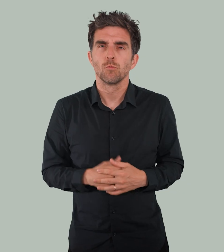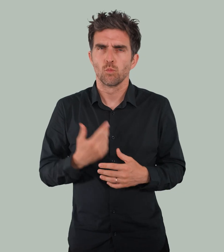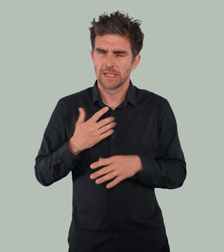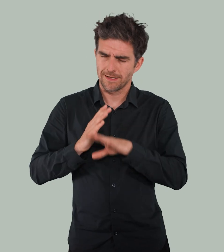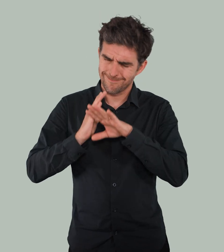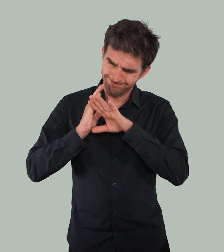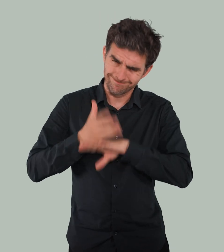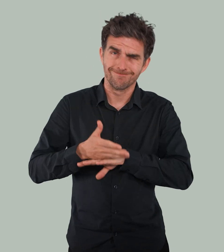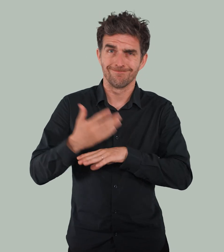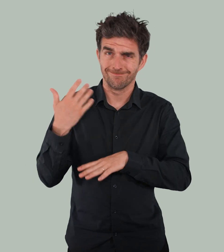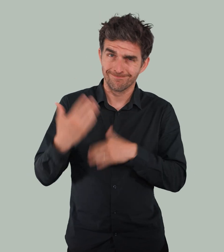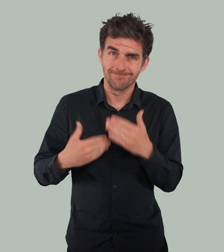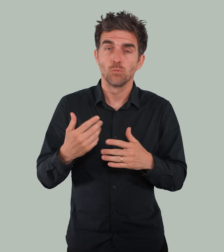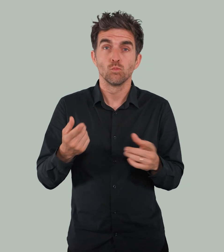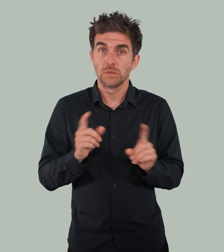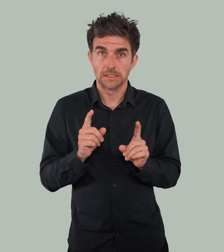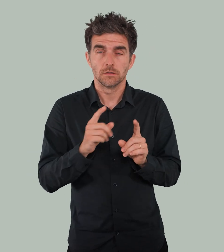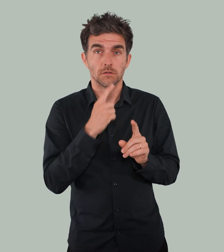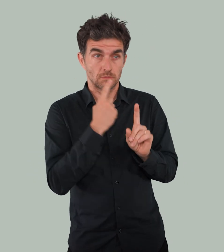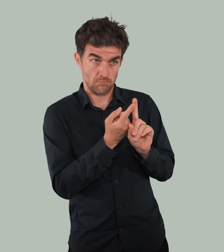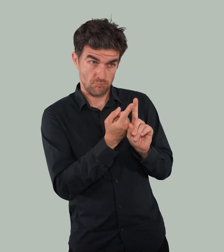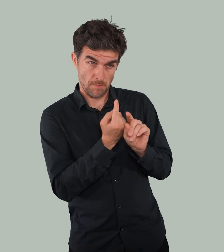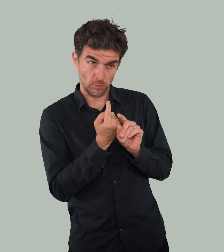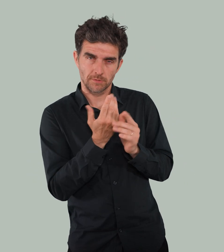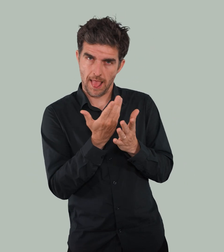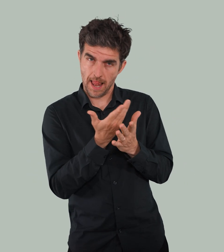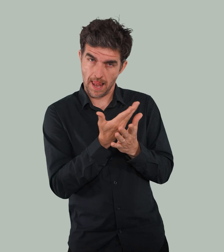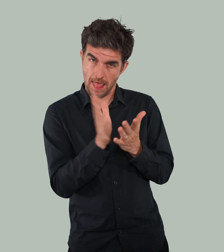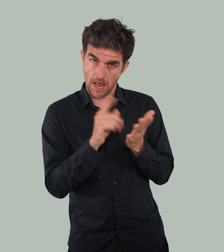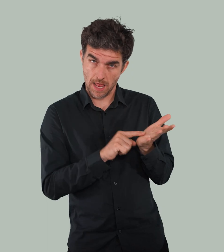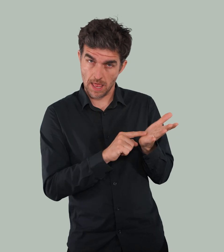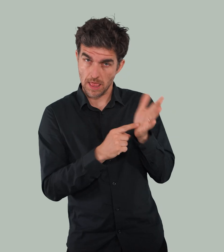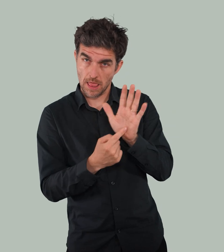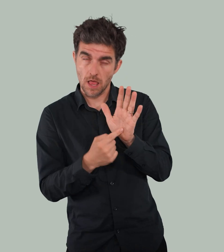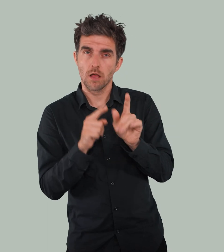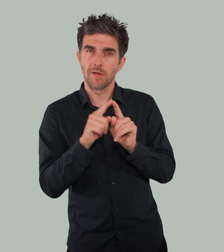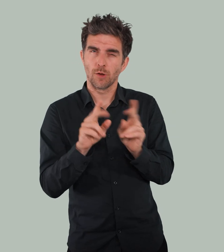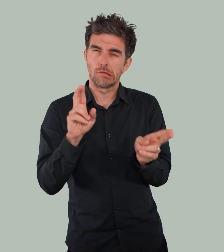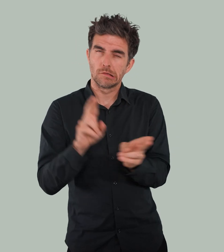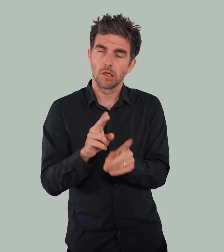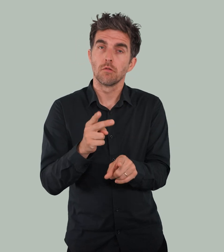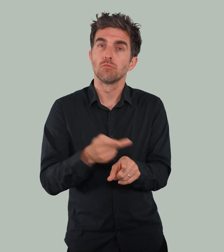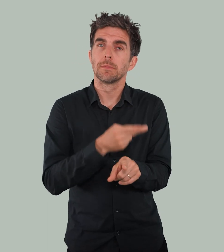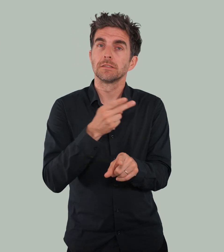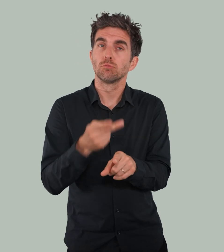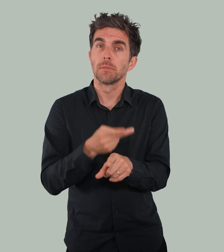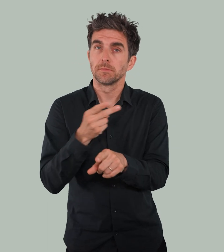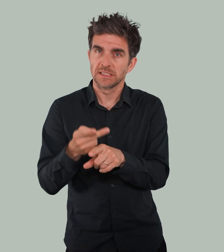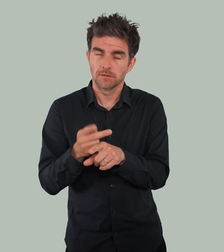31. While we have made every effort to organise responses clearly and minimise repetition,